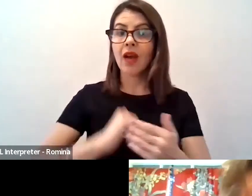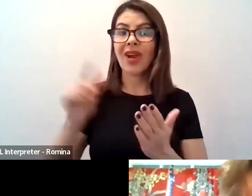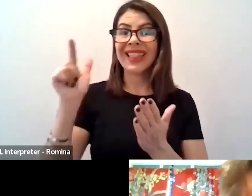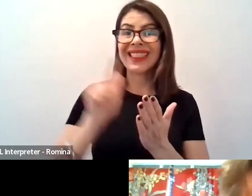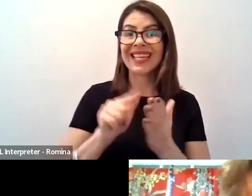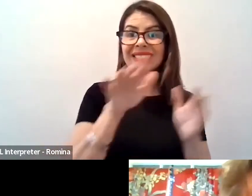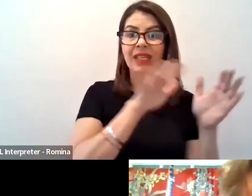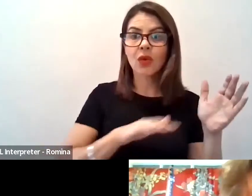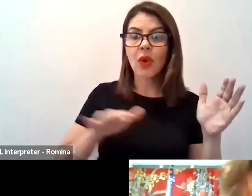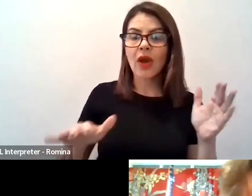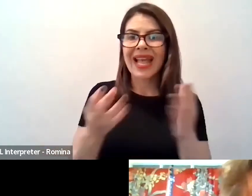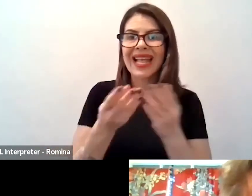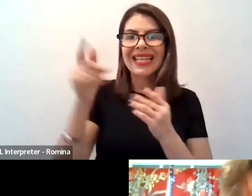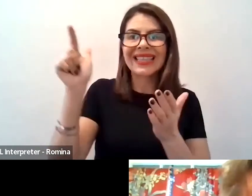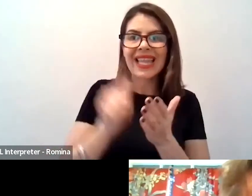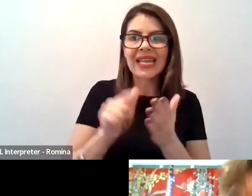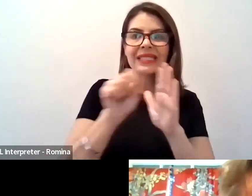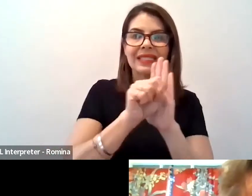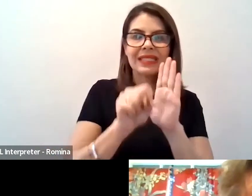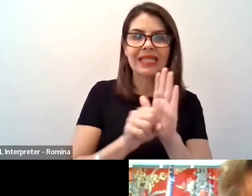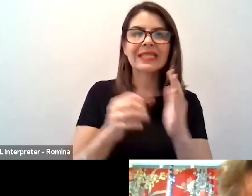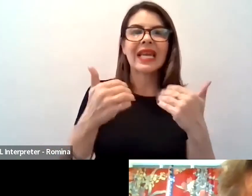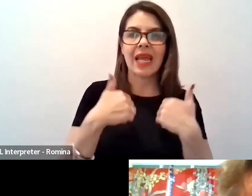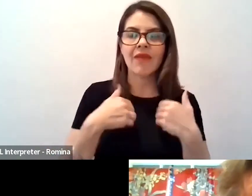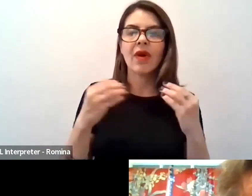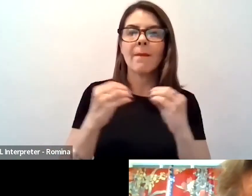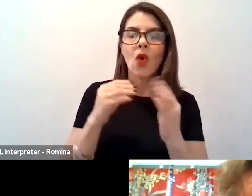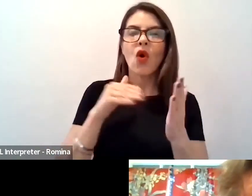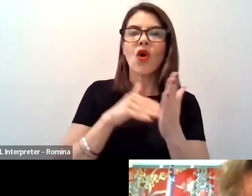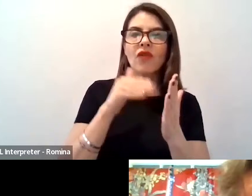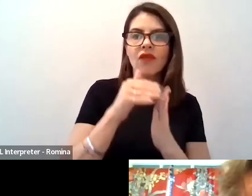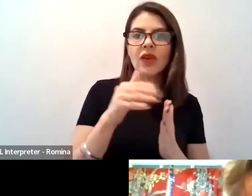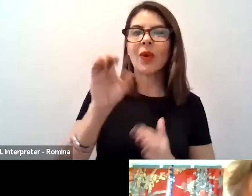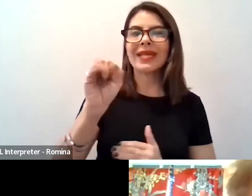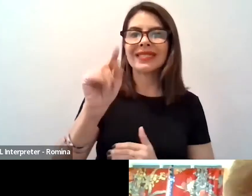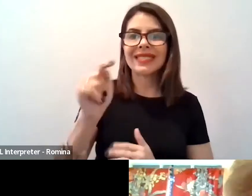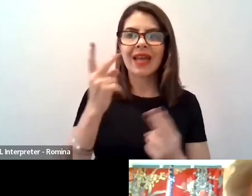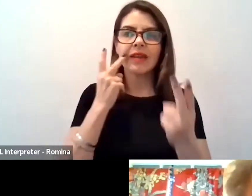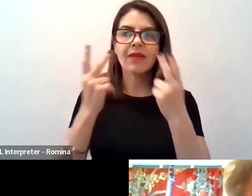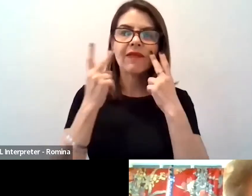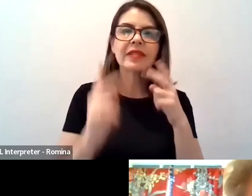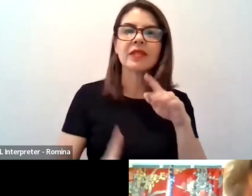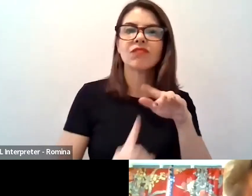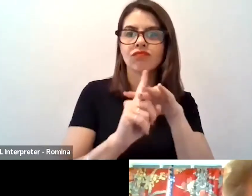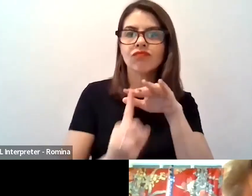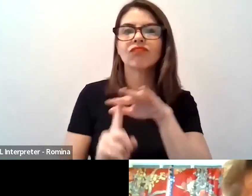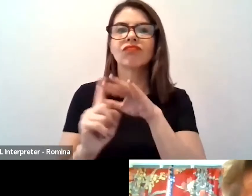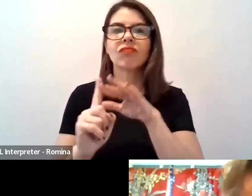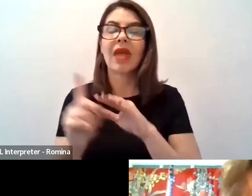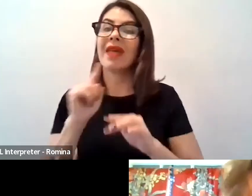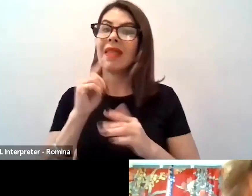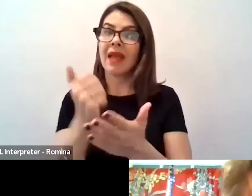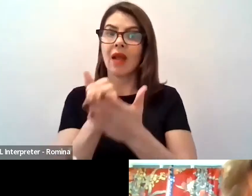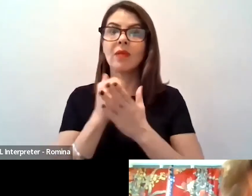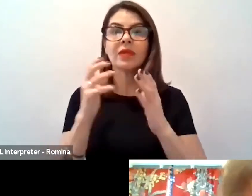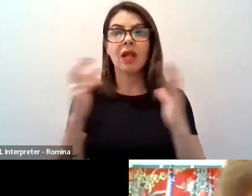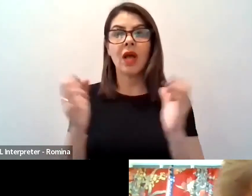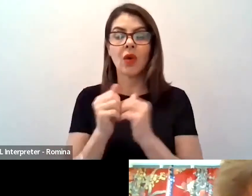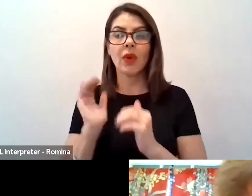fewer states and make more frequent set visits and and that presence goes a long way with our members and compliance.